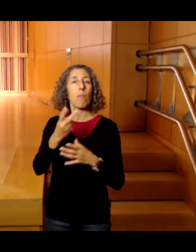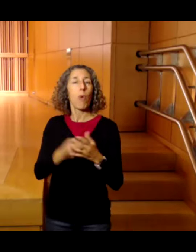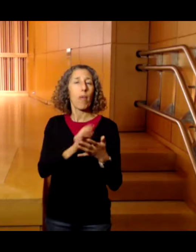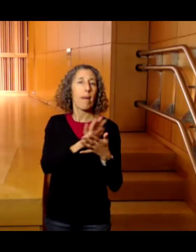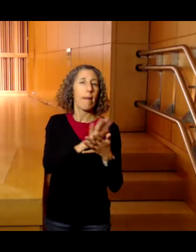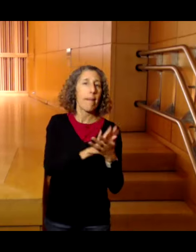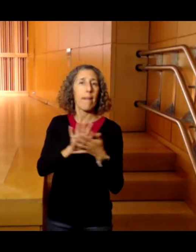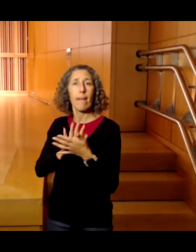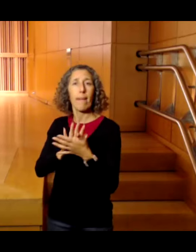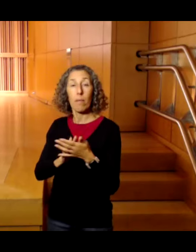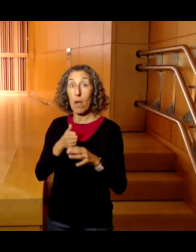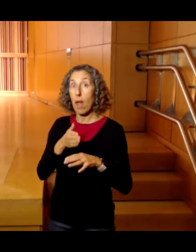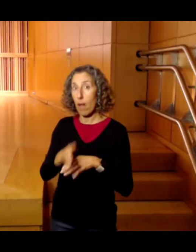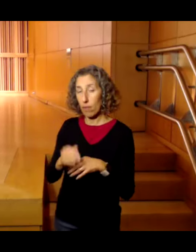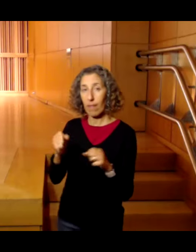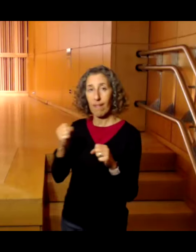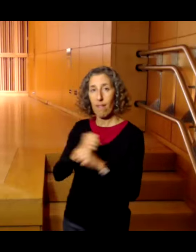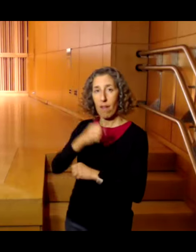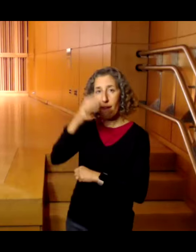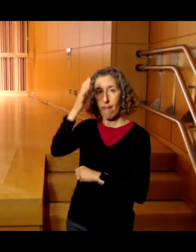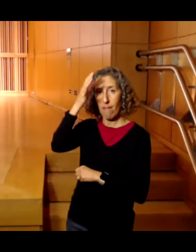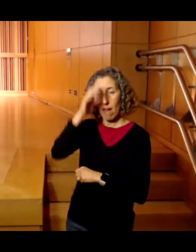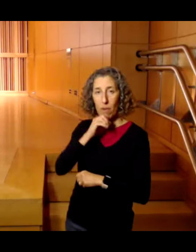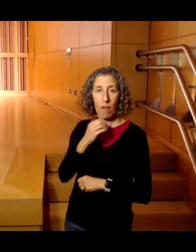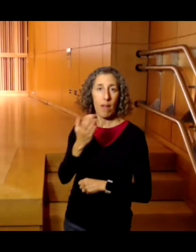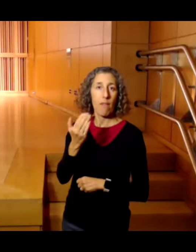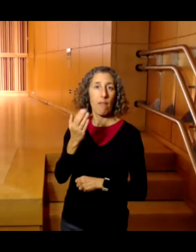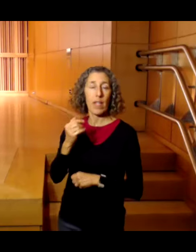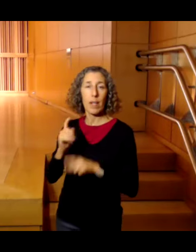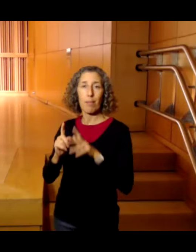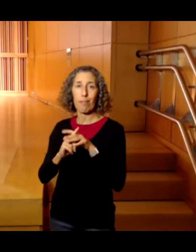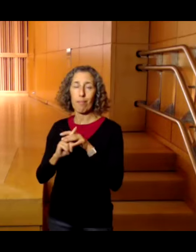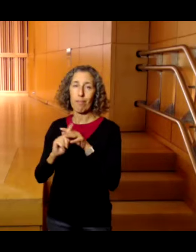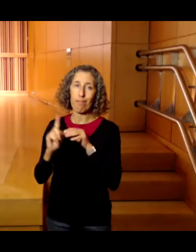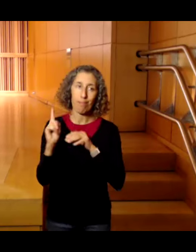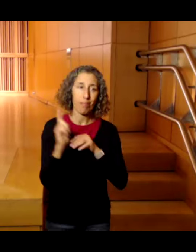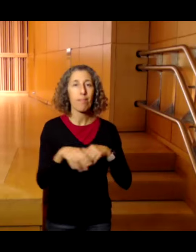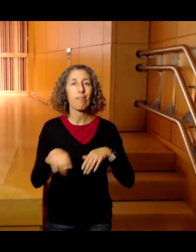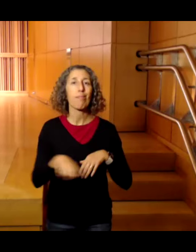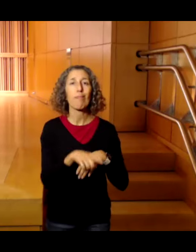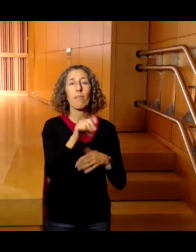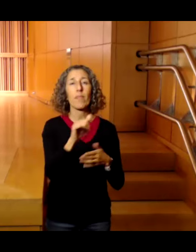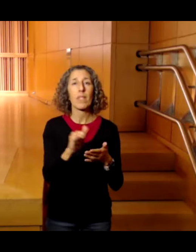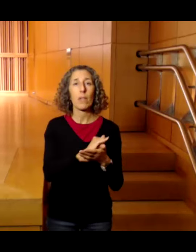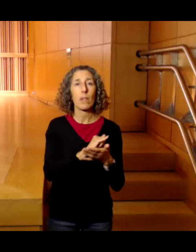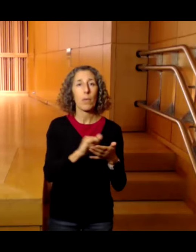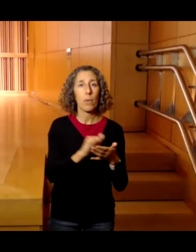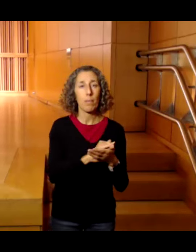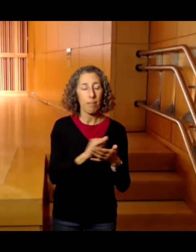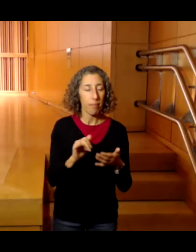A 15-year-old James rushed from his family's apartment into the insult of the New York winter. getting as far as Central Park, he decided to turn home.